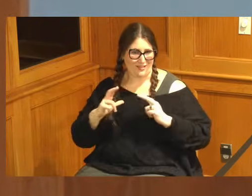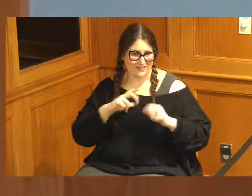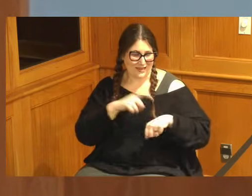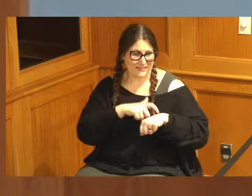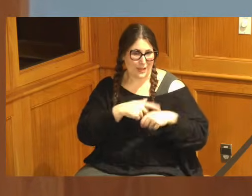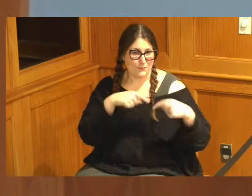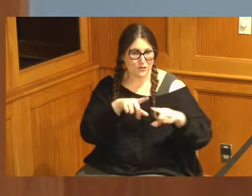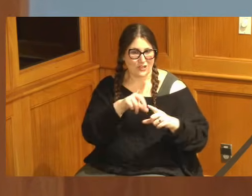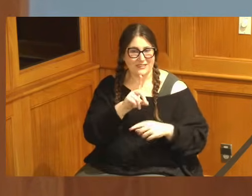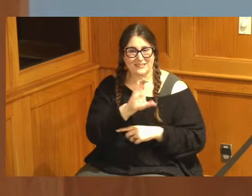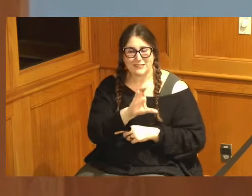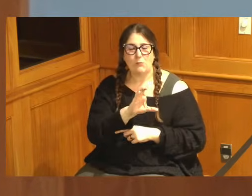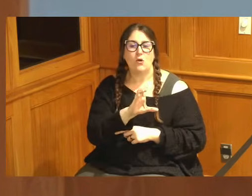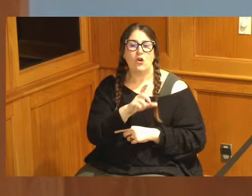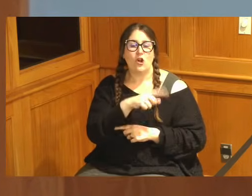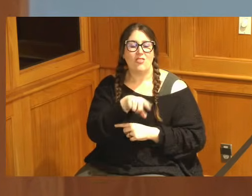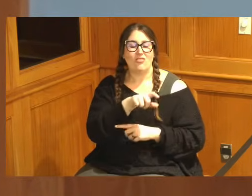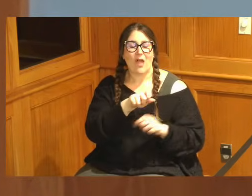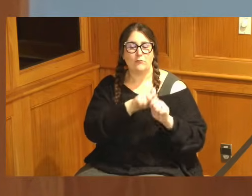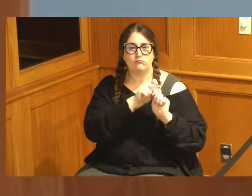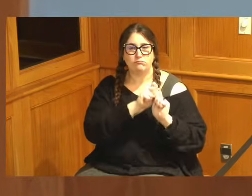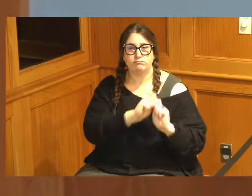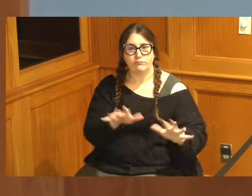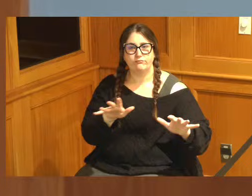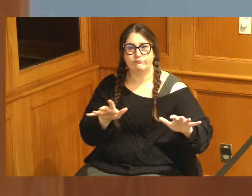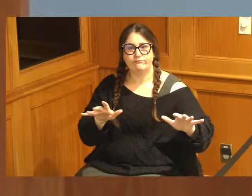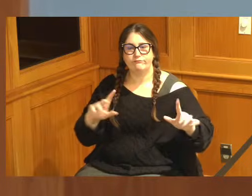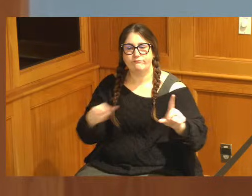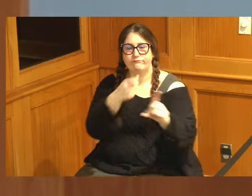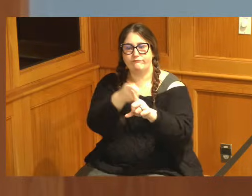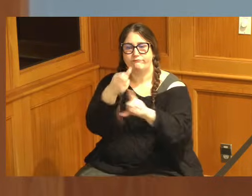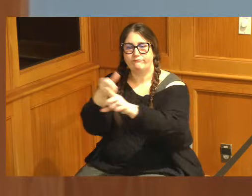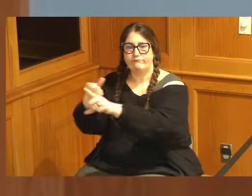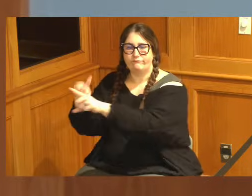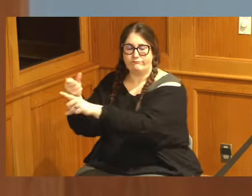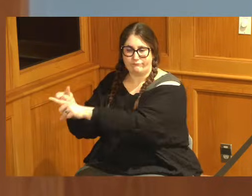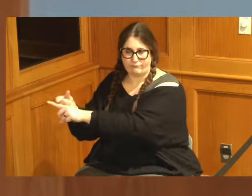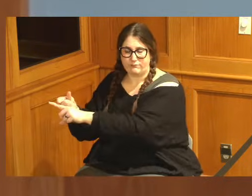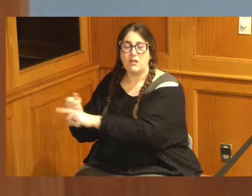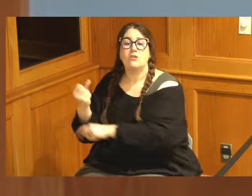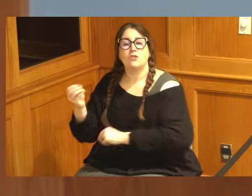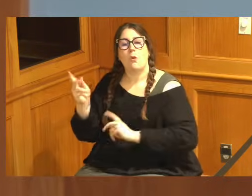were able to spread it causing for folks to get ill. only those that typically have the weaker